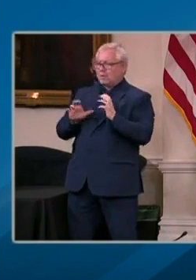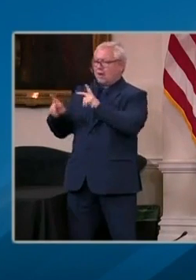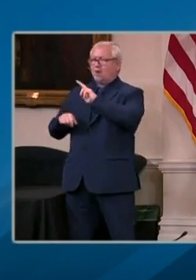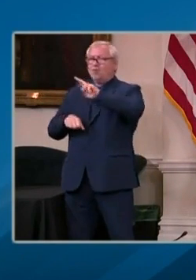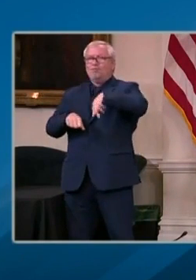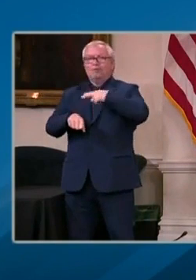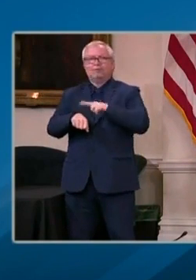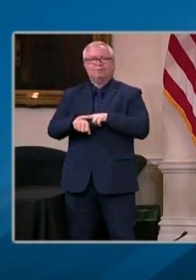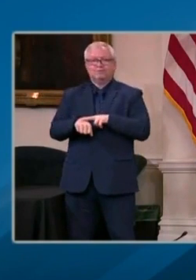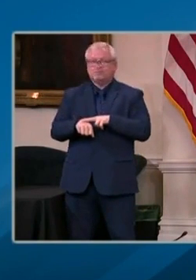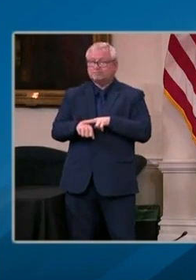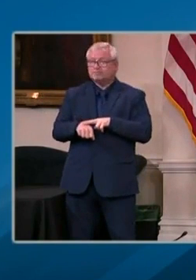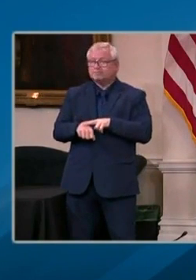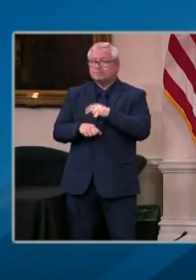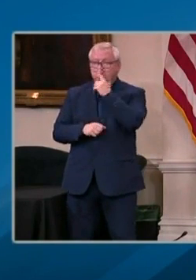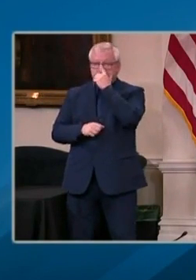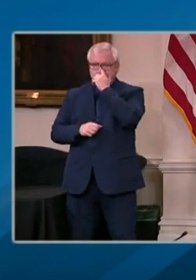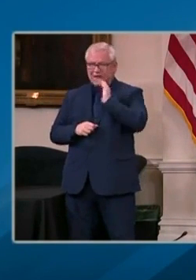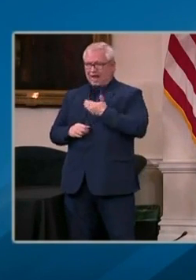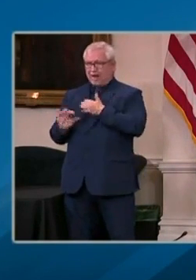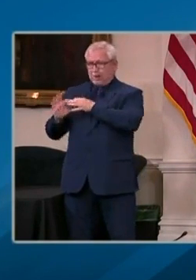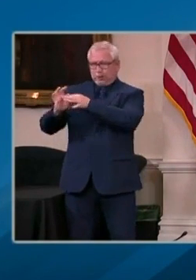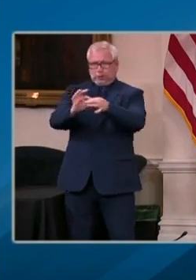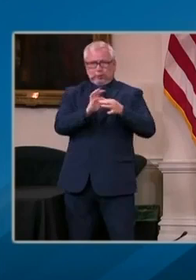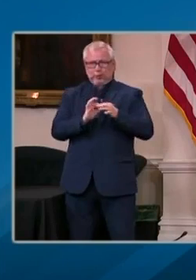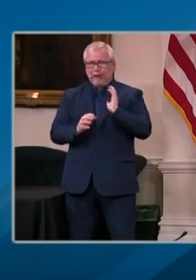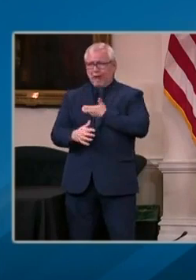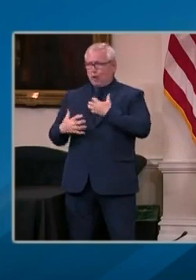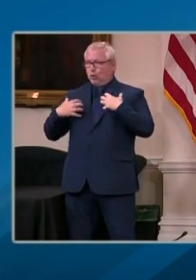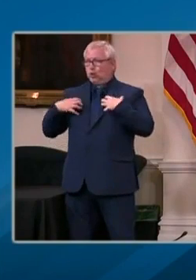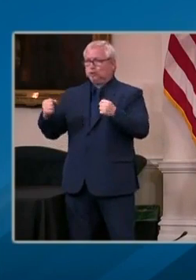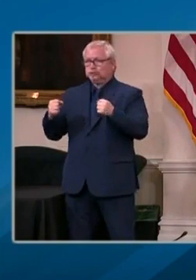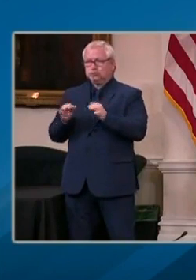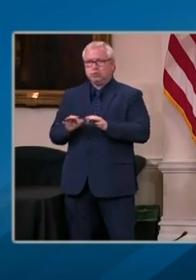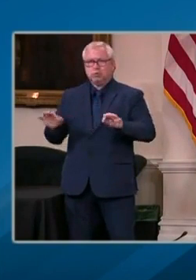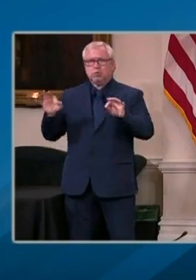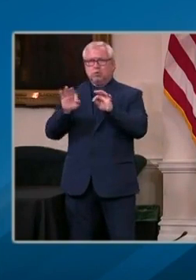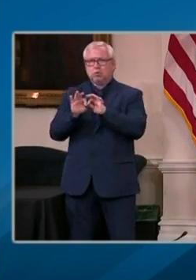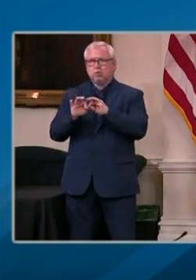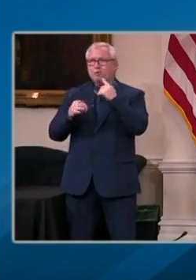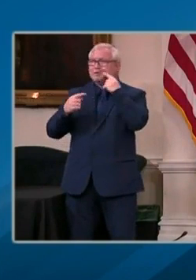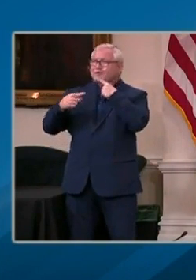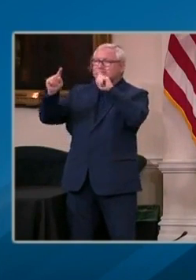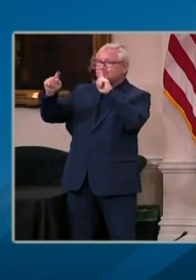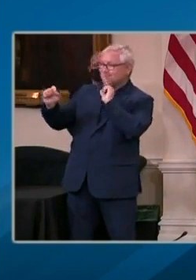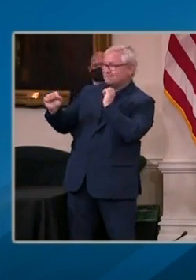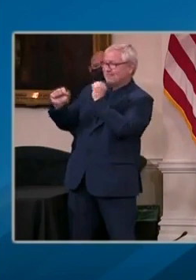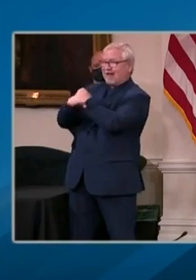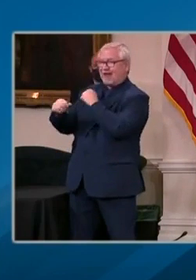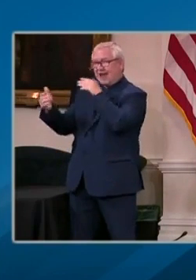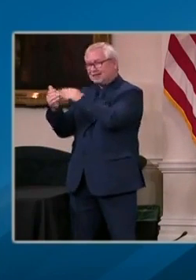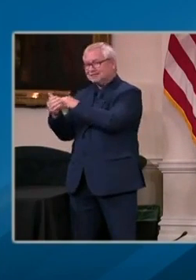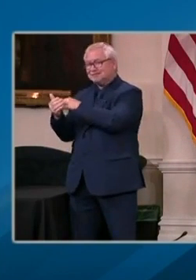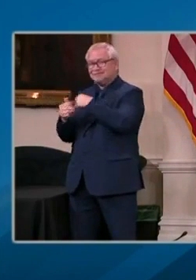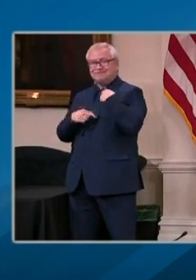VACCINES ARE THE VERY BEST TOOL FOR GETTING BACK TO NORMAL. OUR UNITY IS OUR STRENGTH.